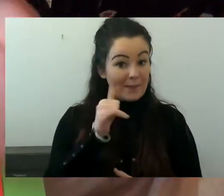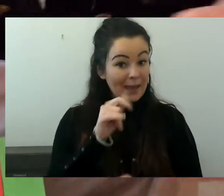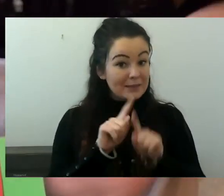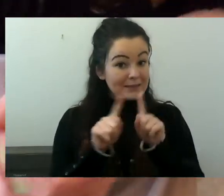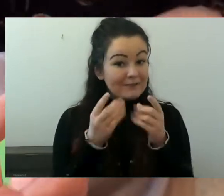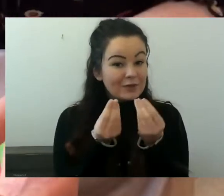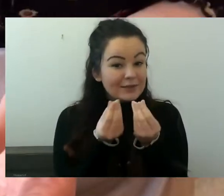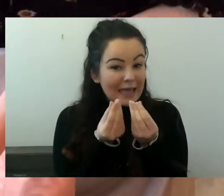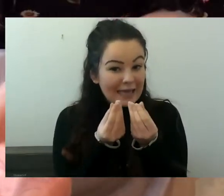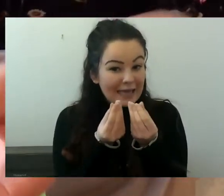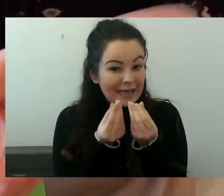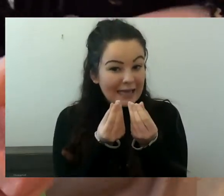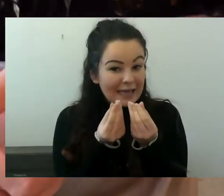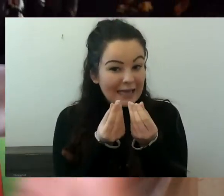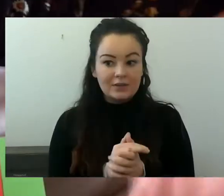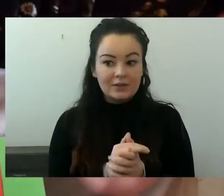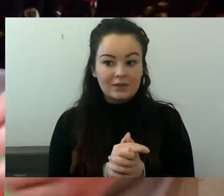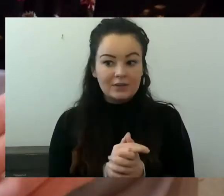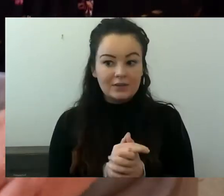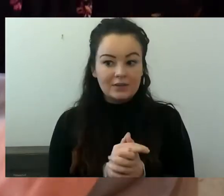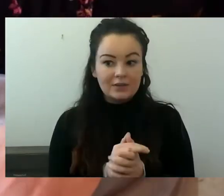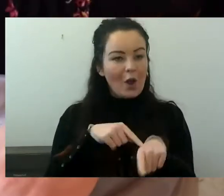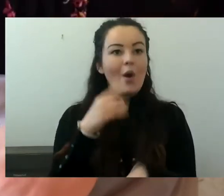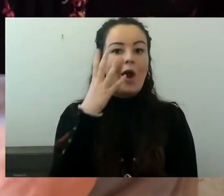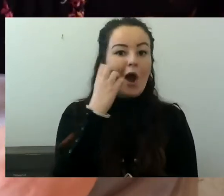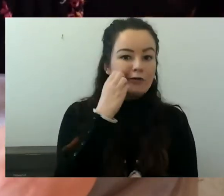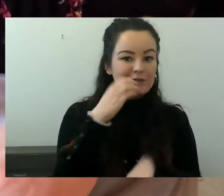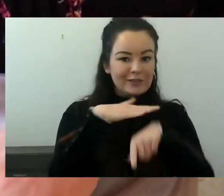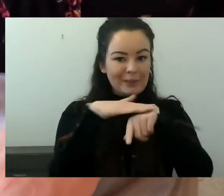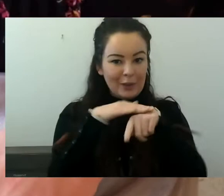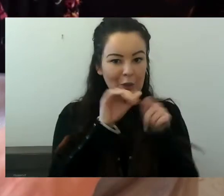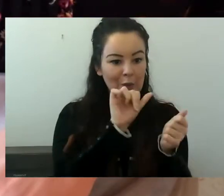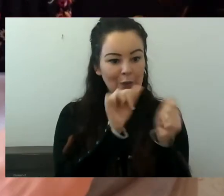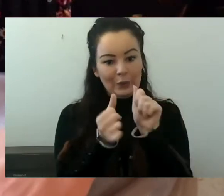different textures and I'm following I'm doing orange and